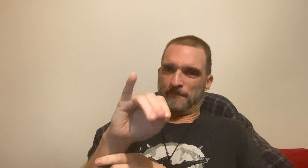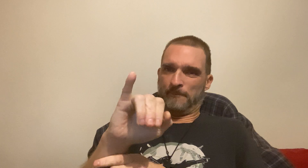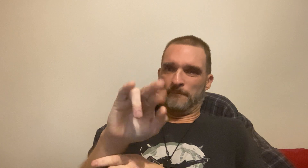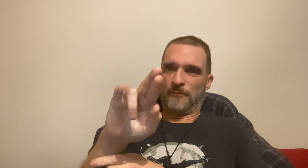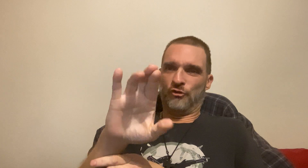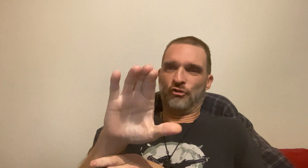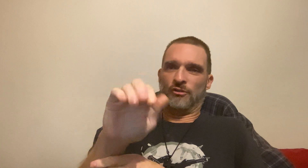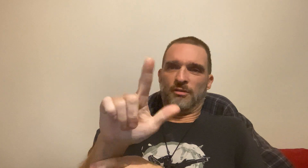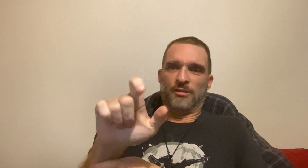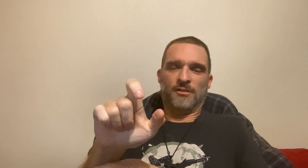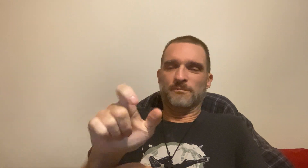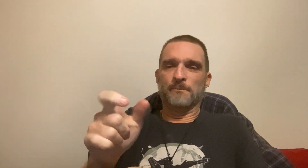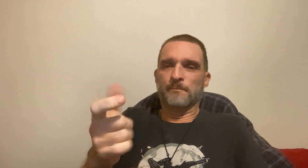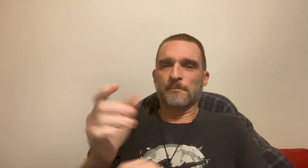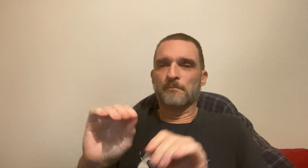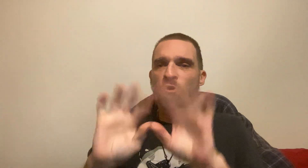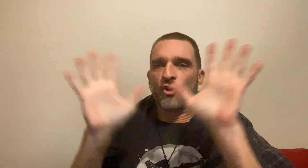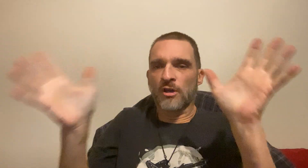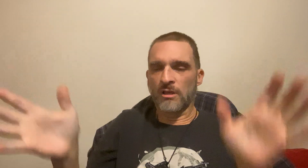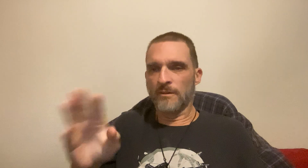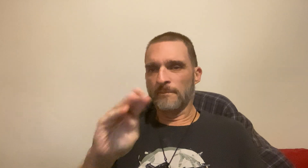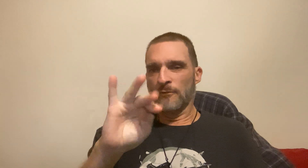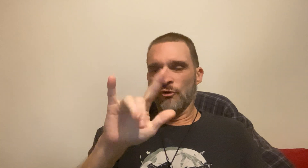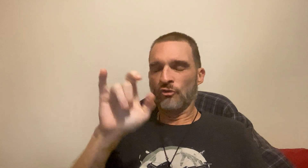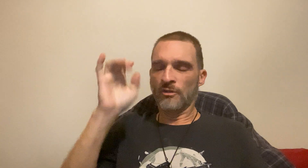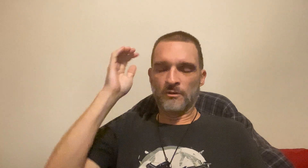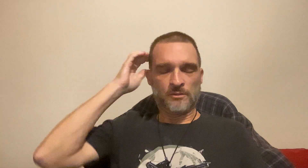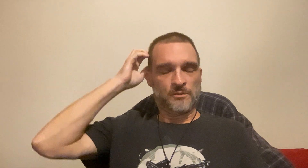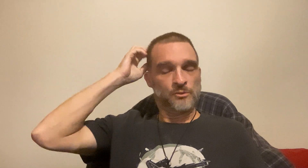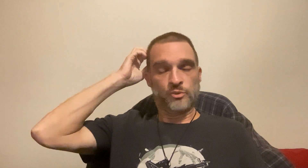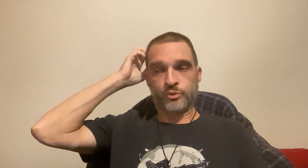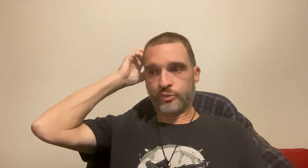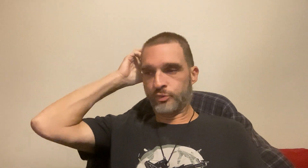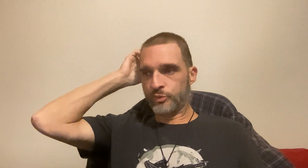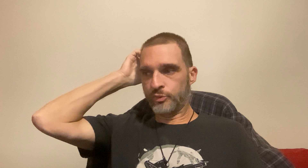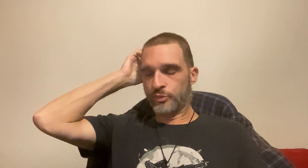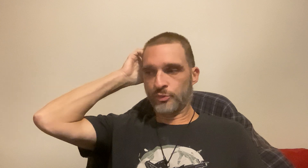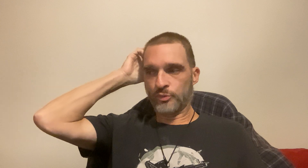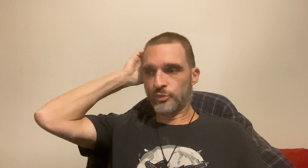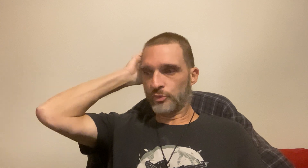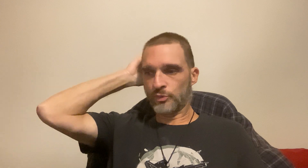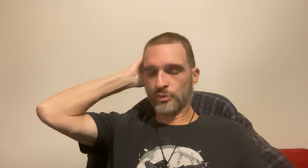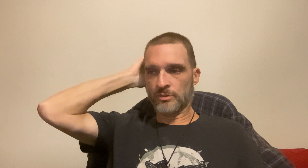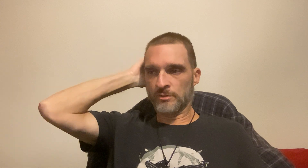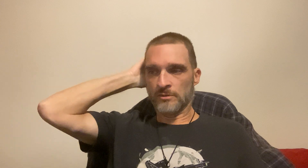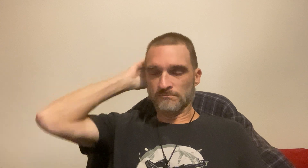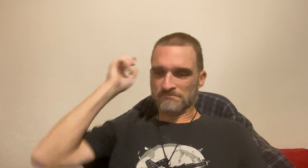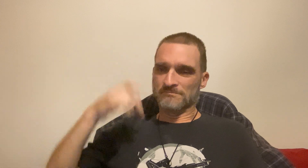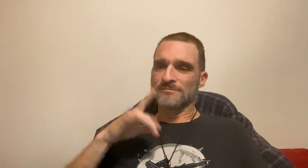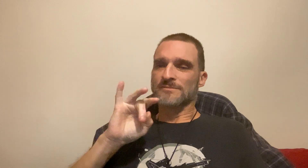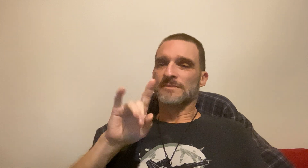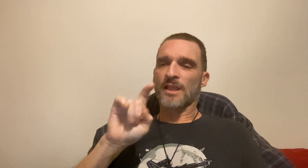That is a MIRACLE!! A MIRACLE M-I-R-A-C-L-E. *whew*